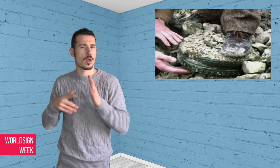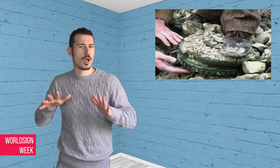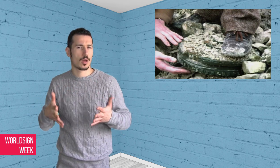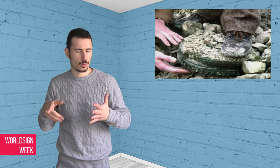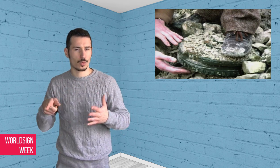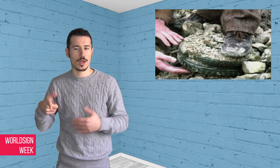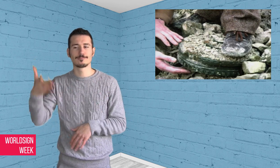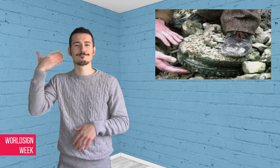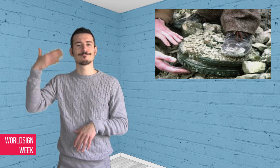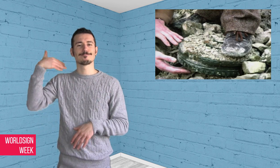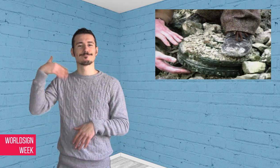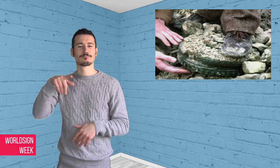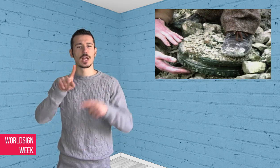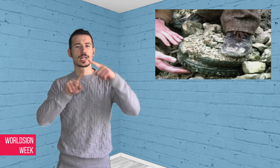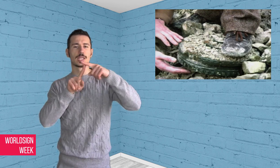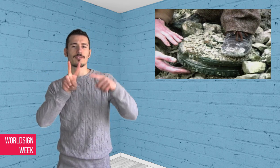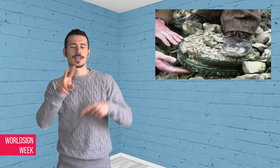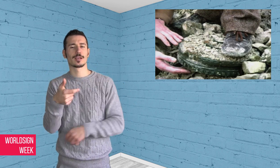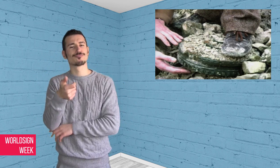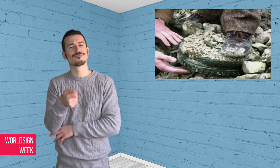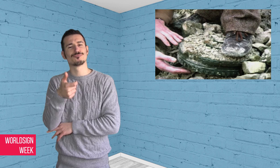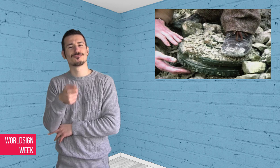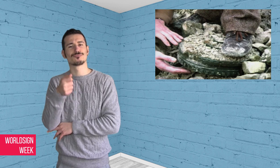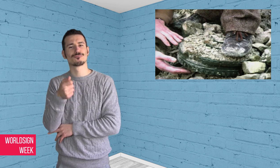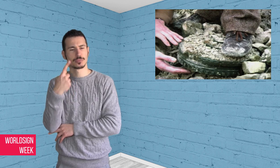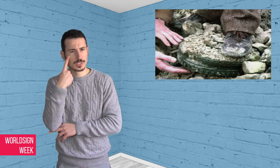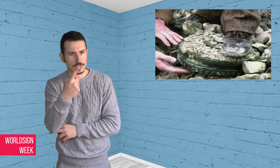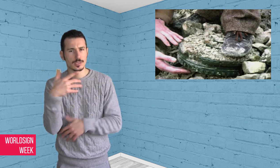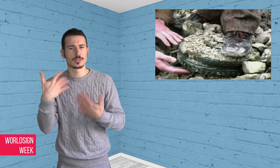landmines manually. After that, he began